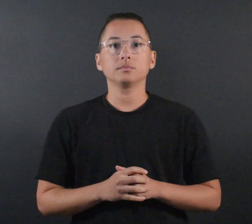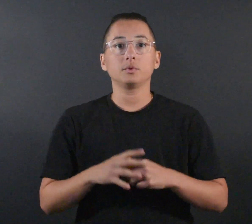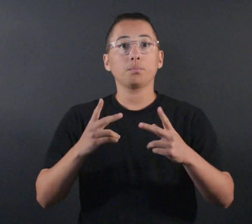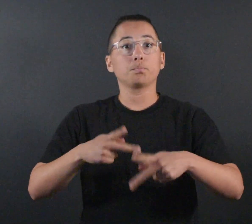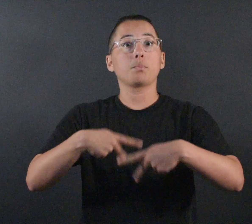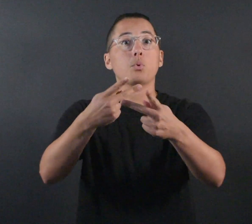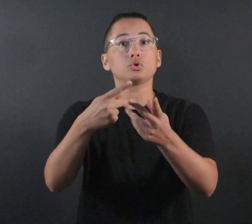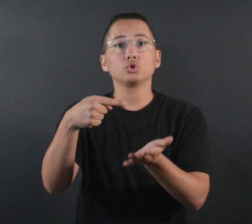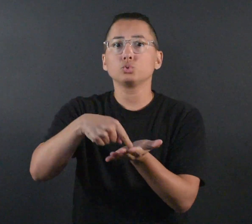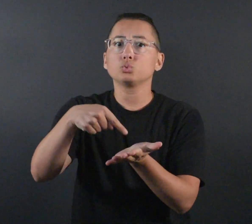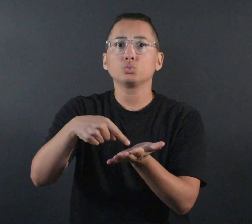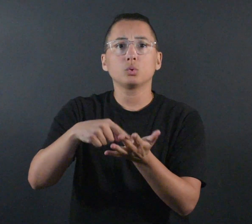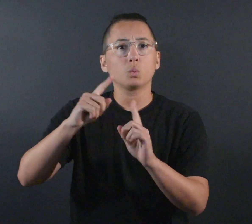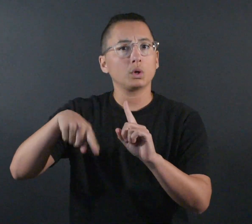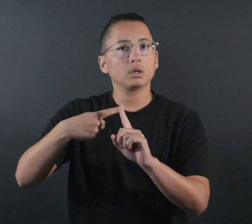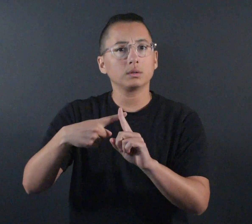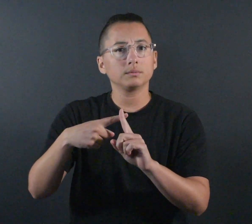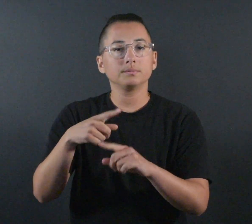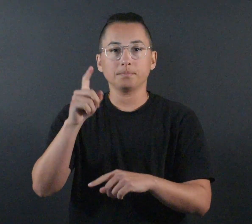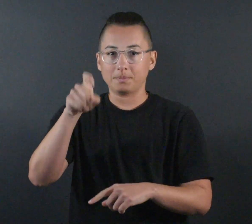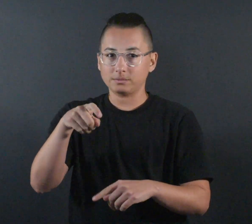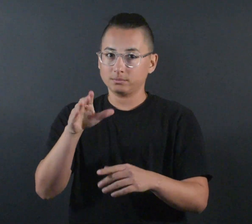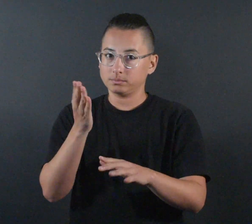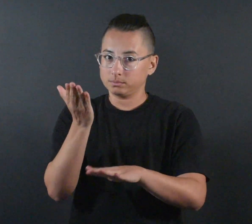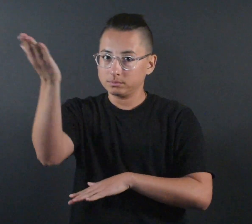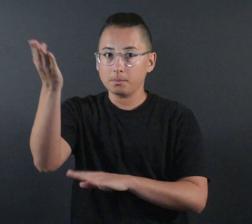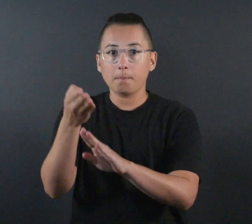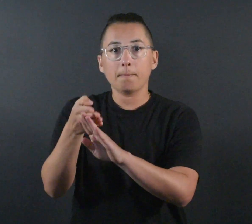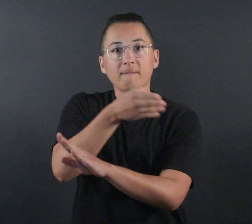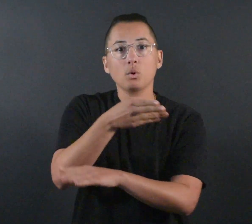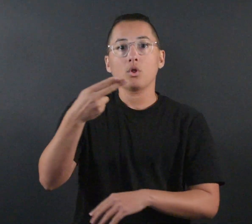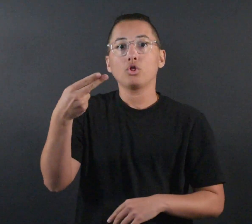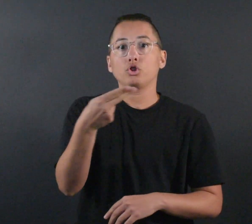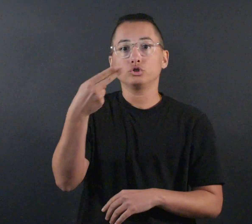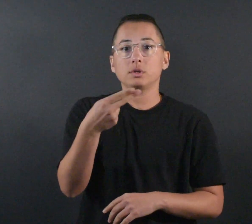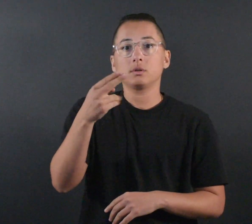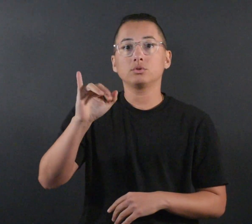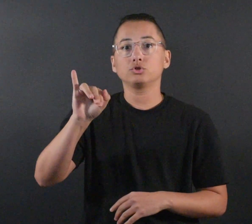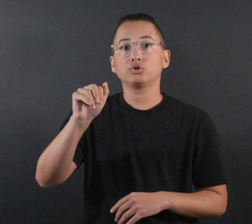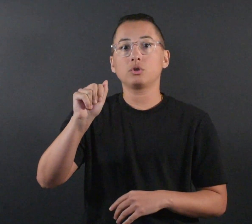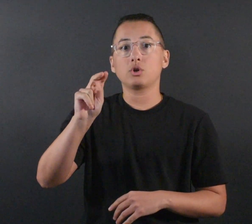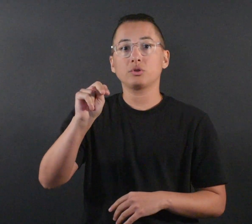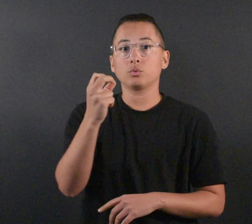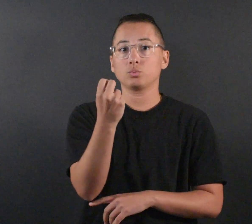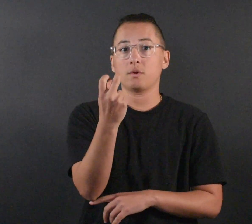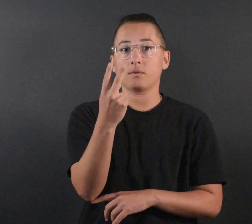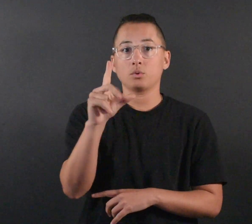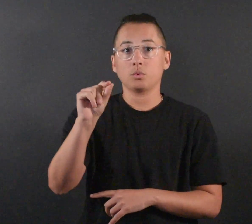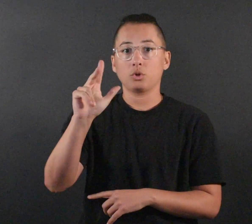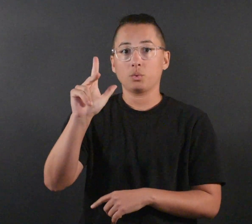Proposals must be submitted before Thursday, January 12, 2023, at 4 p.m.